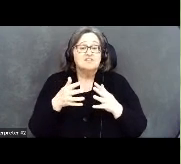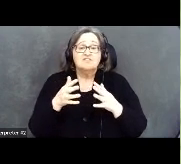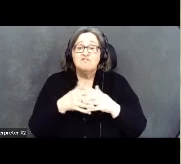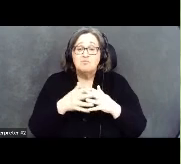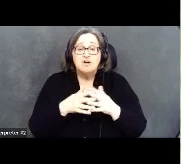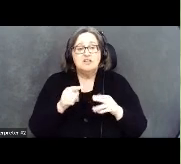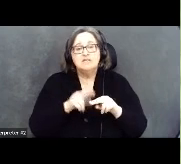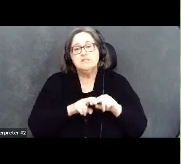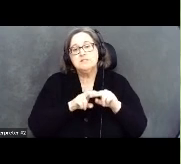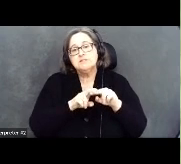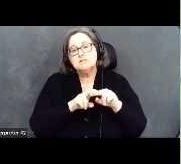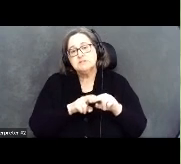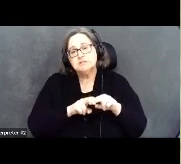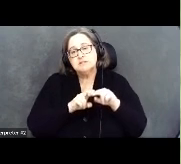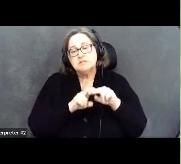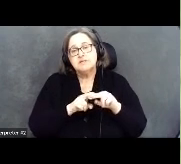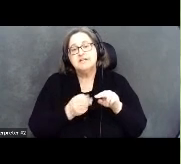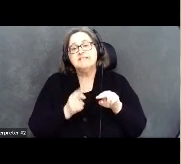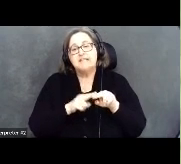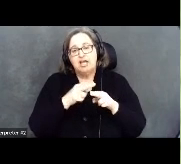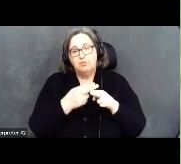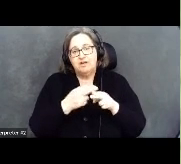a lot of sitting, he has gained some weight as an eight year old.